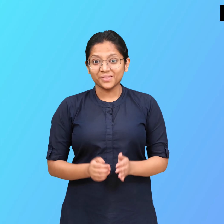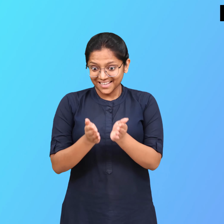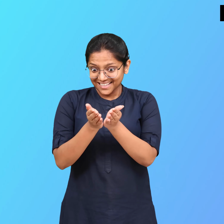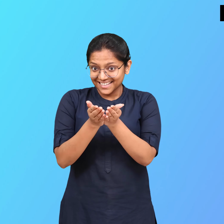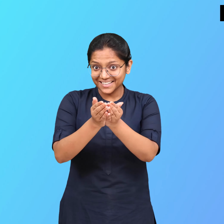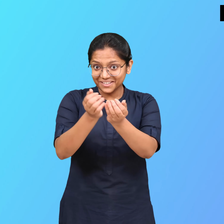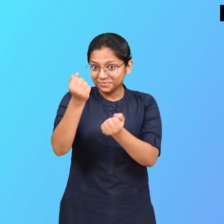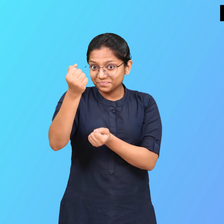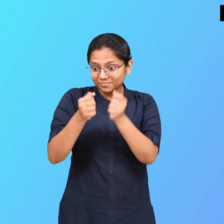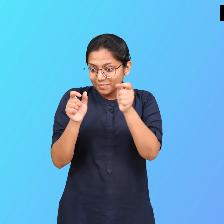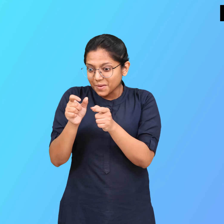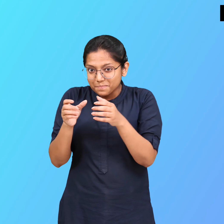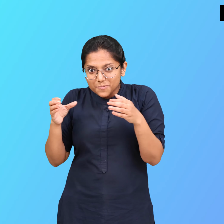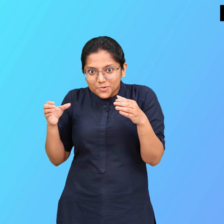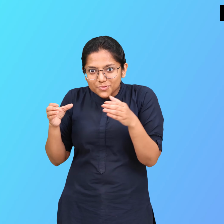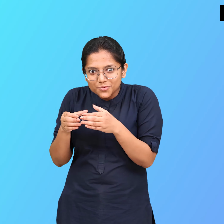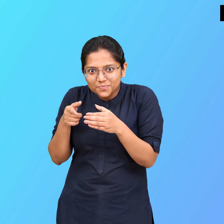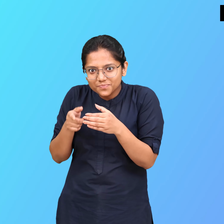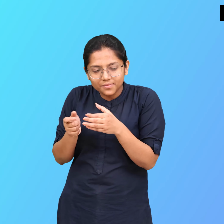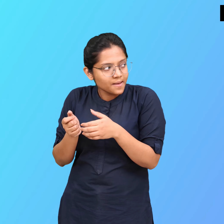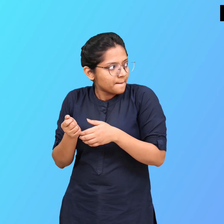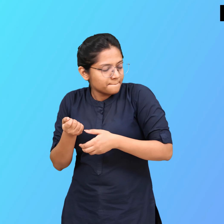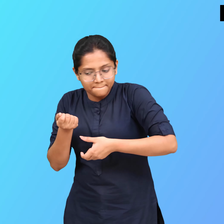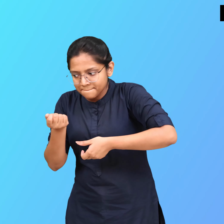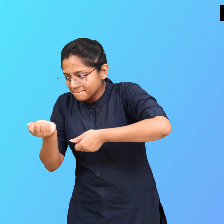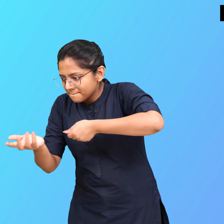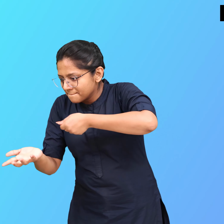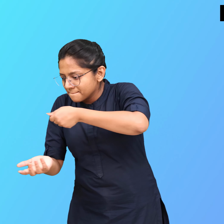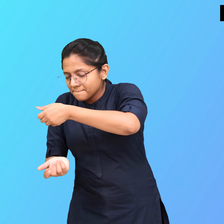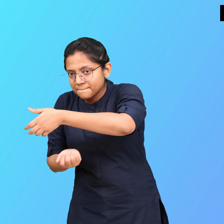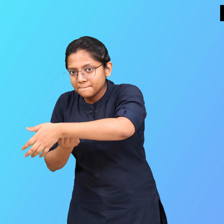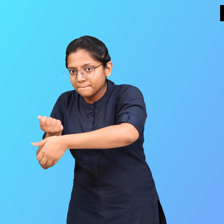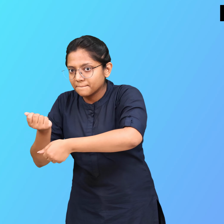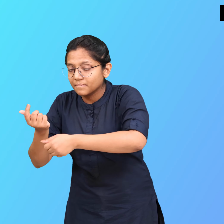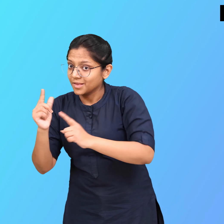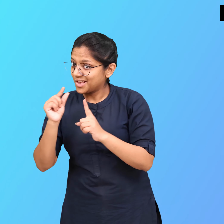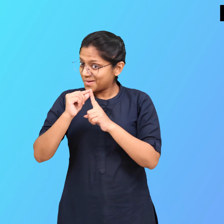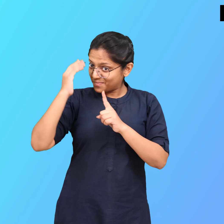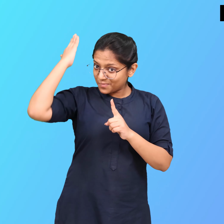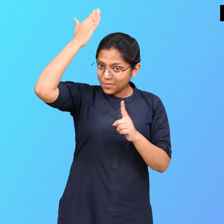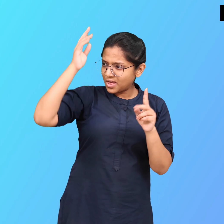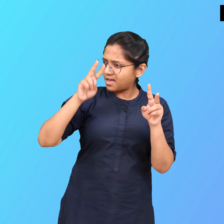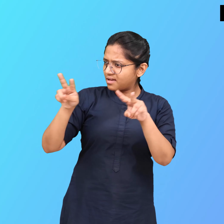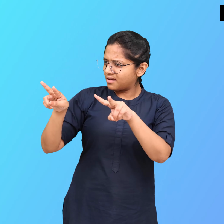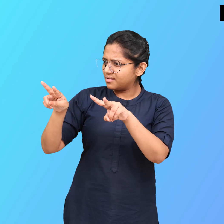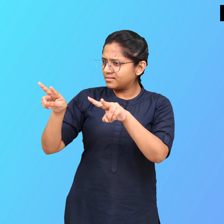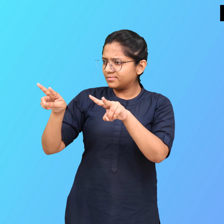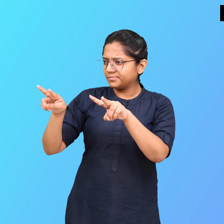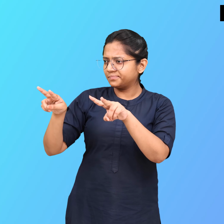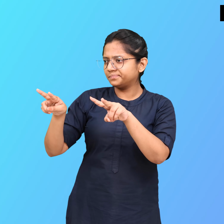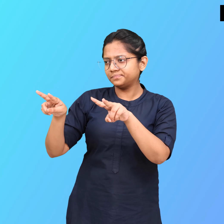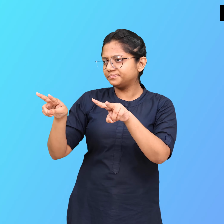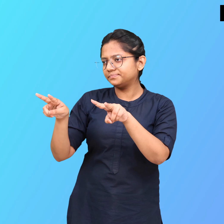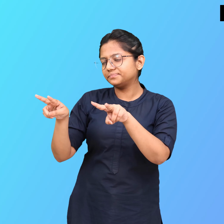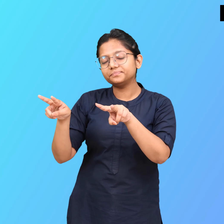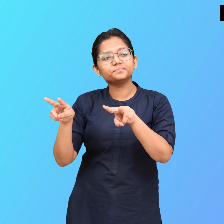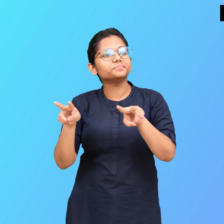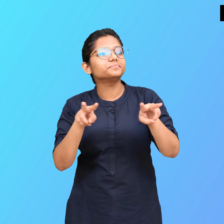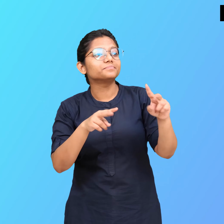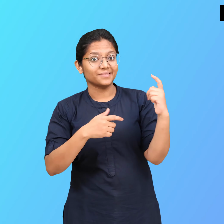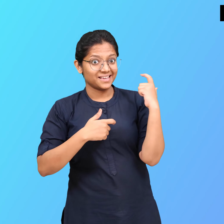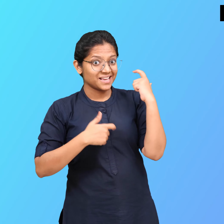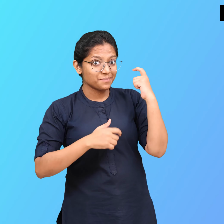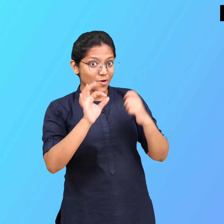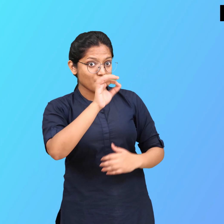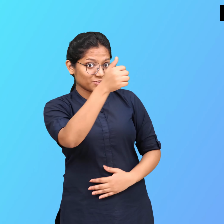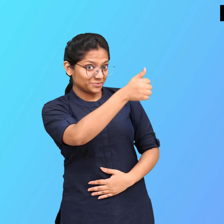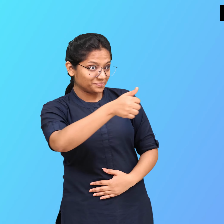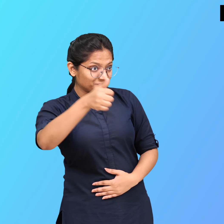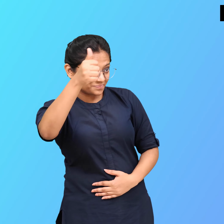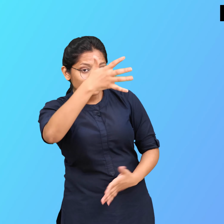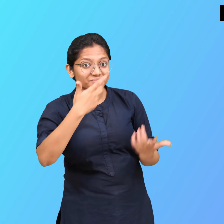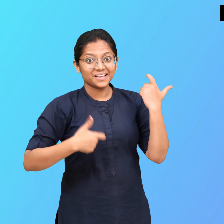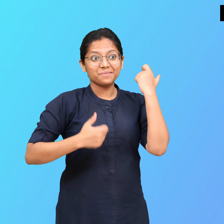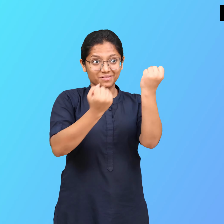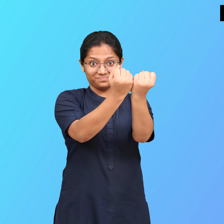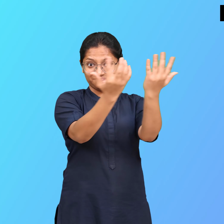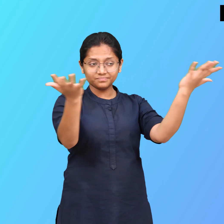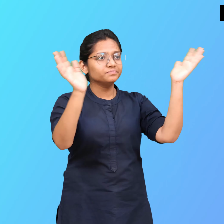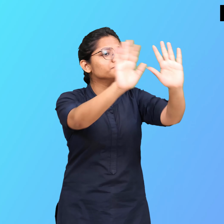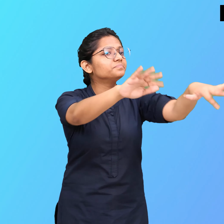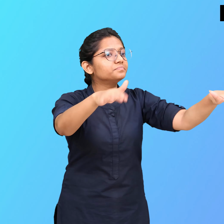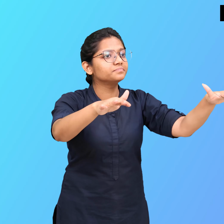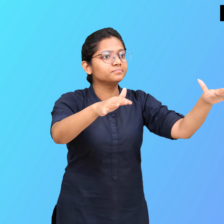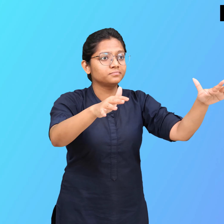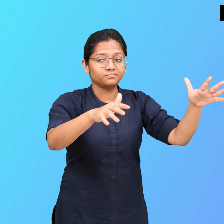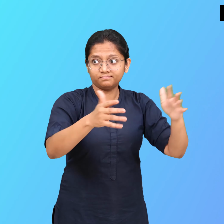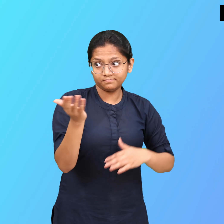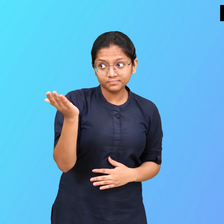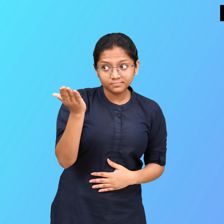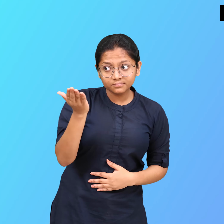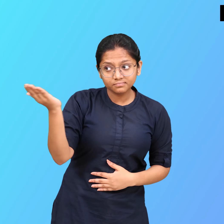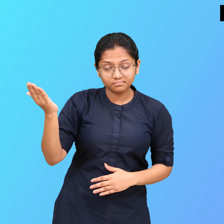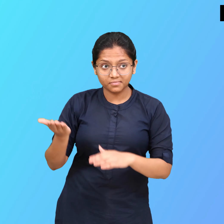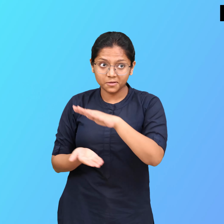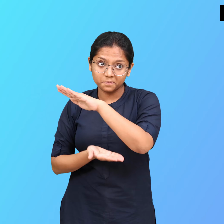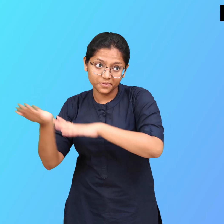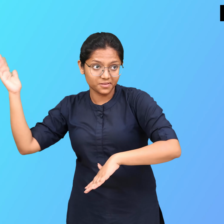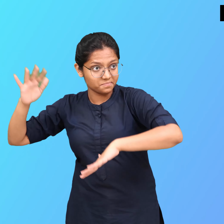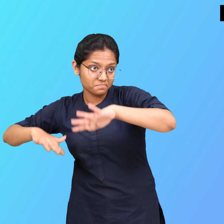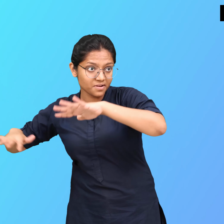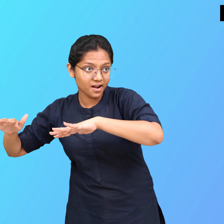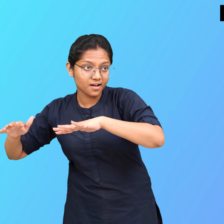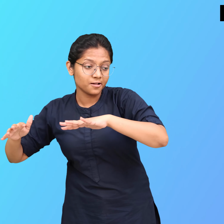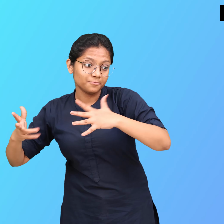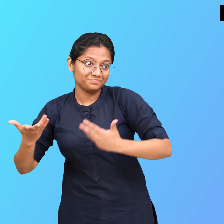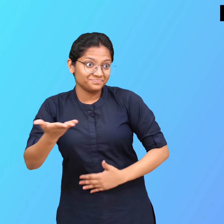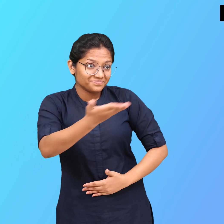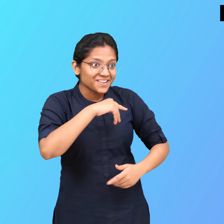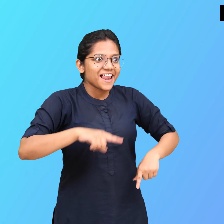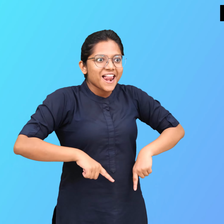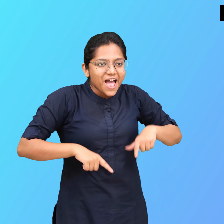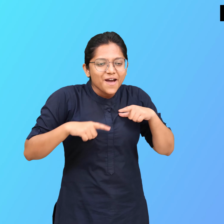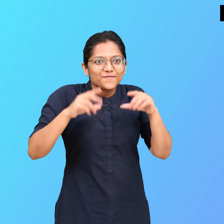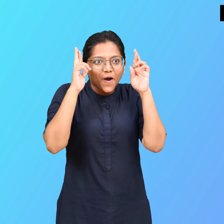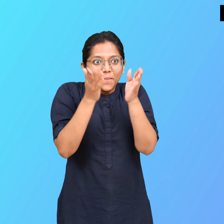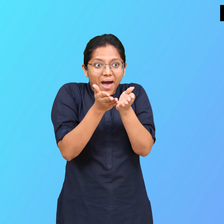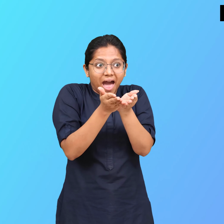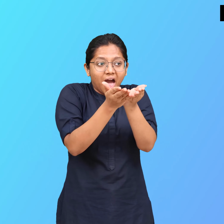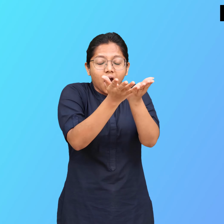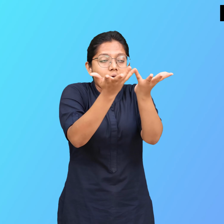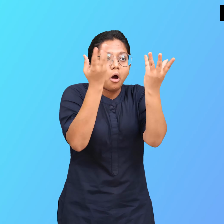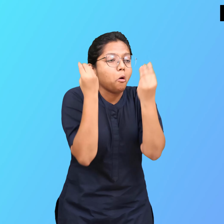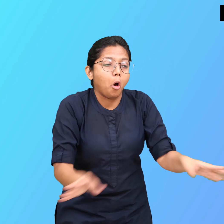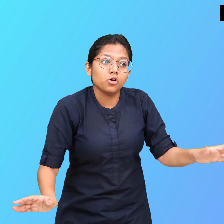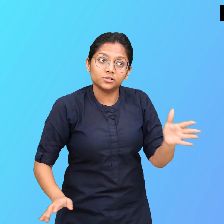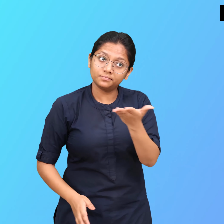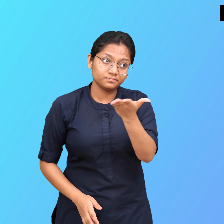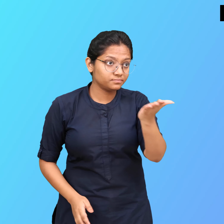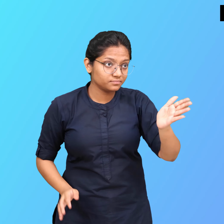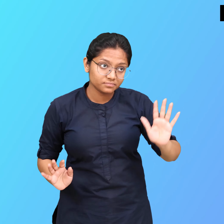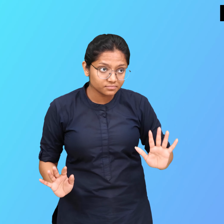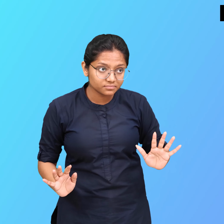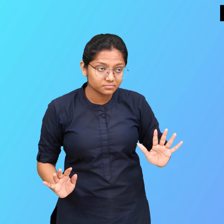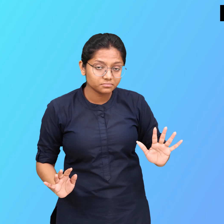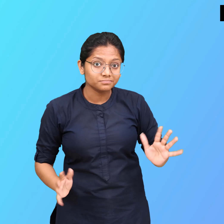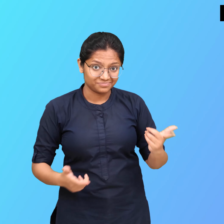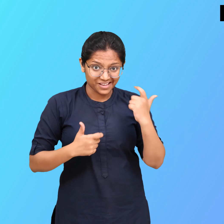But Paul told the army officer and the other soldiers, “If these men do not stay in the ship, you will lose all hope of survival.”